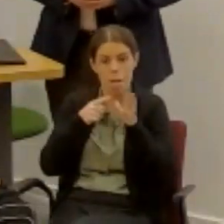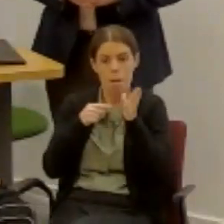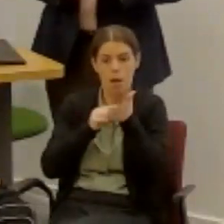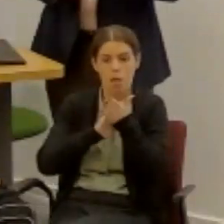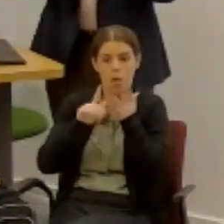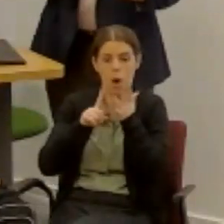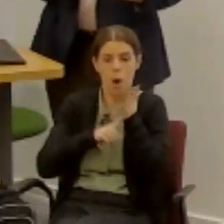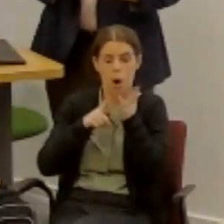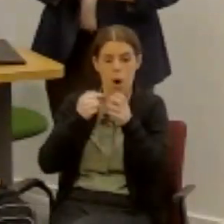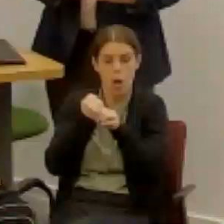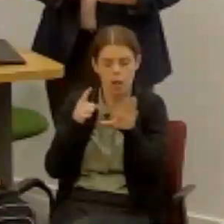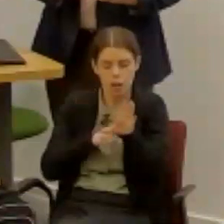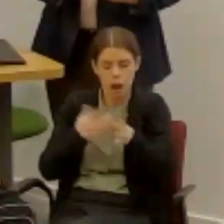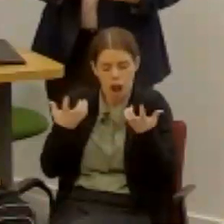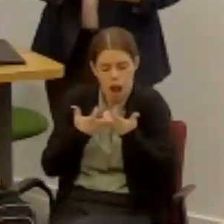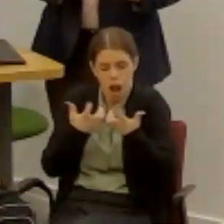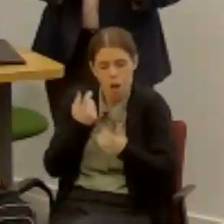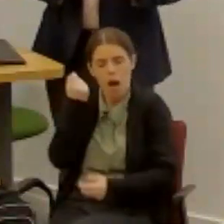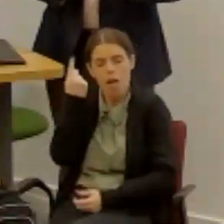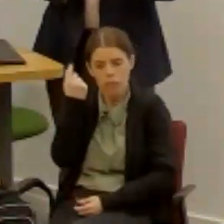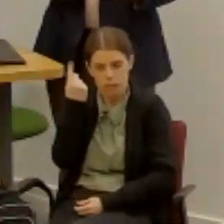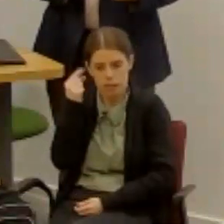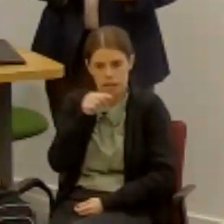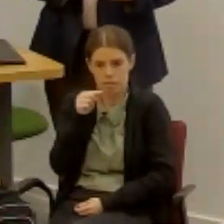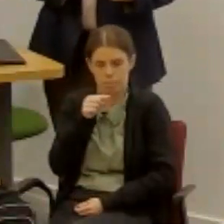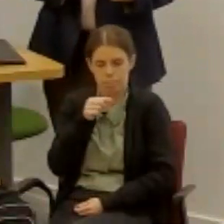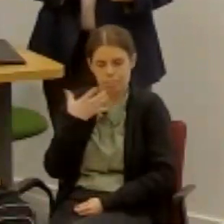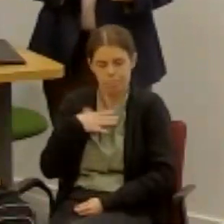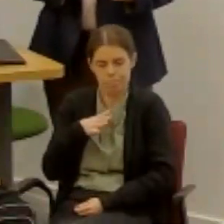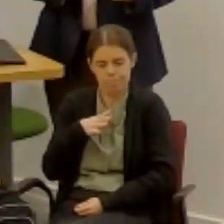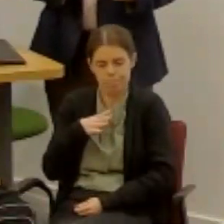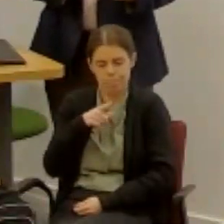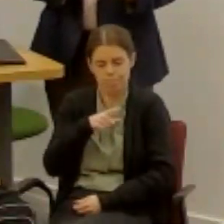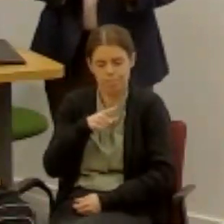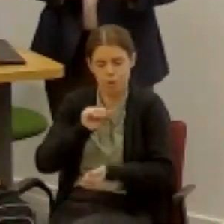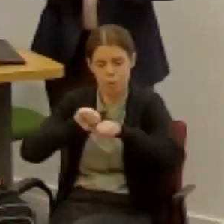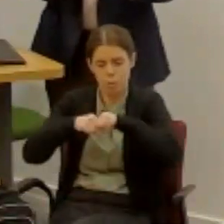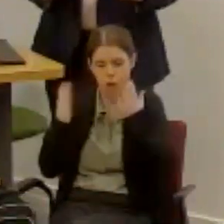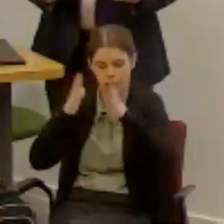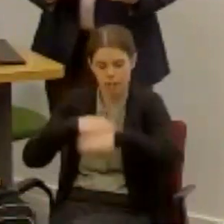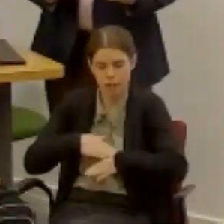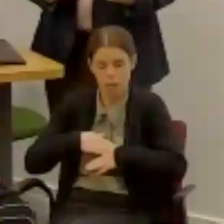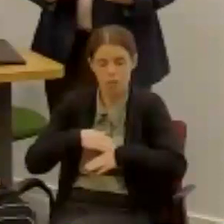How we try and understand that pathology and then turn it into context for what it means for the wider public.